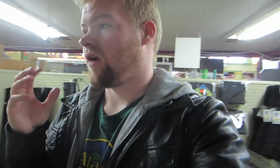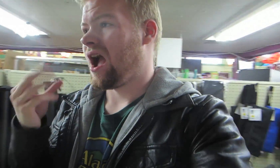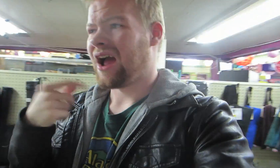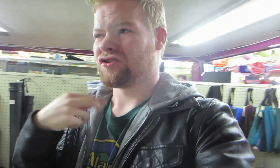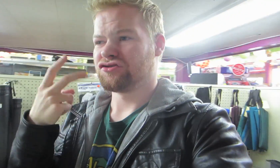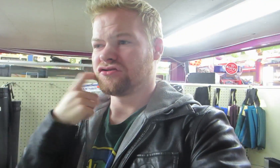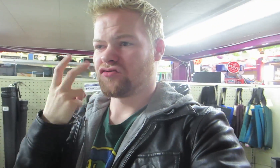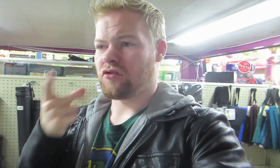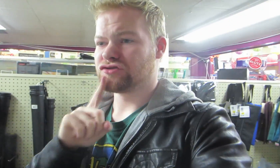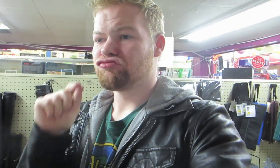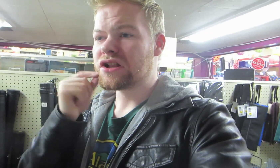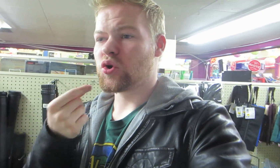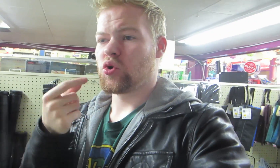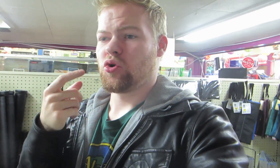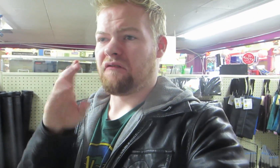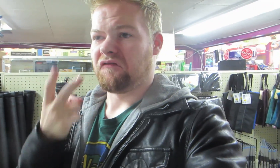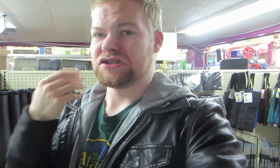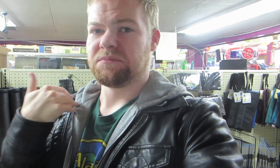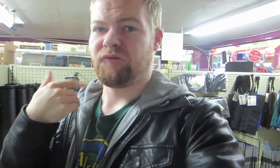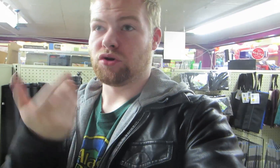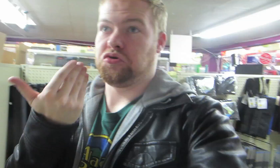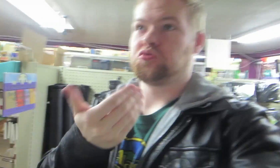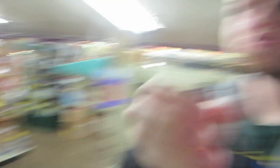And I just saw these really cool things that I've never seen before, they're new.